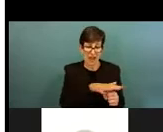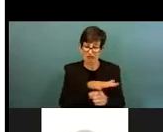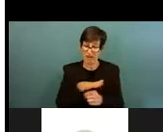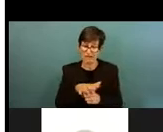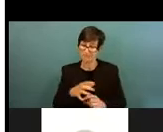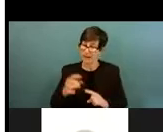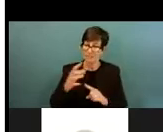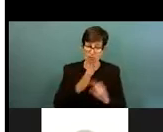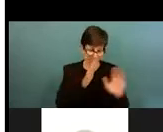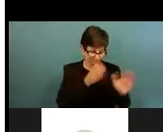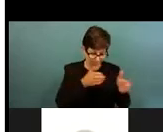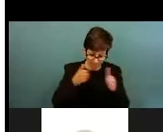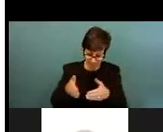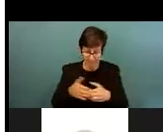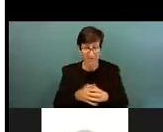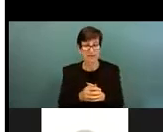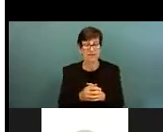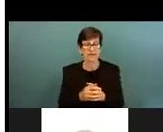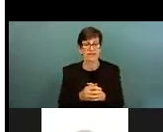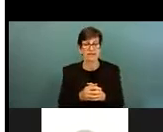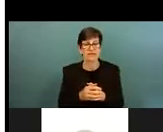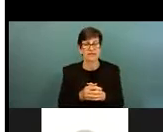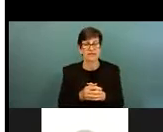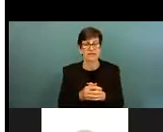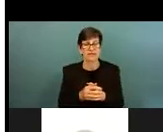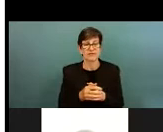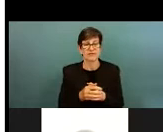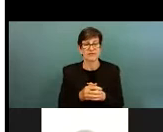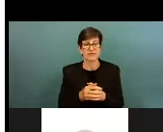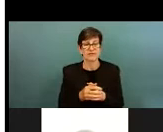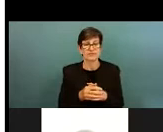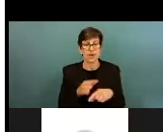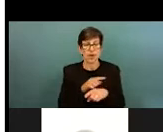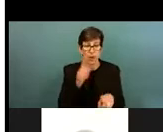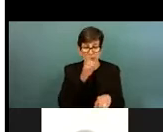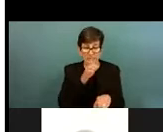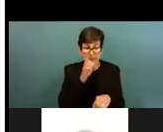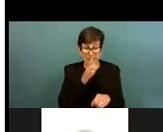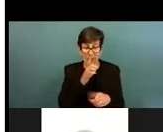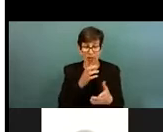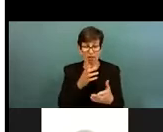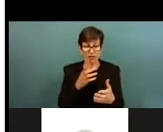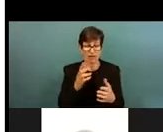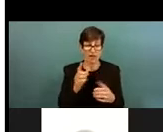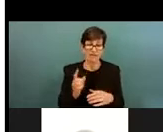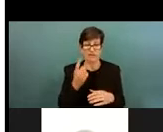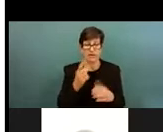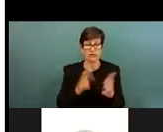when it comes to a measure of digital inclusion across First Nations People, we believe this